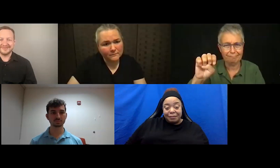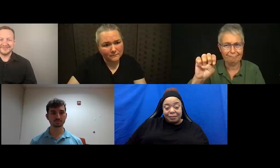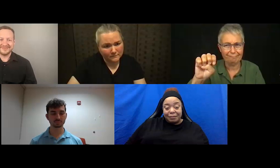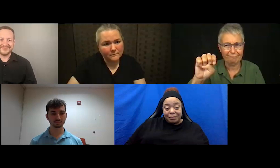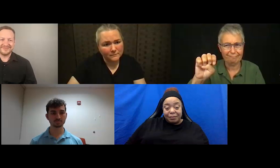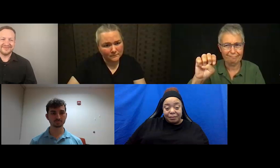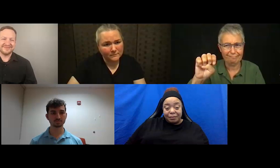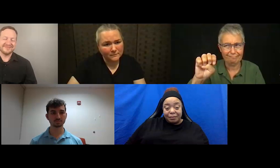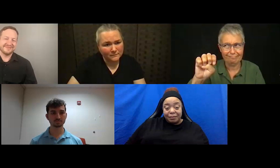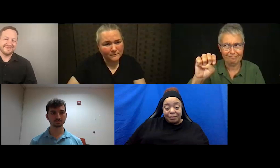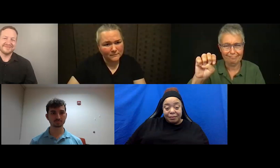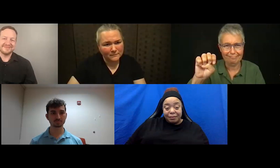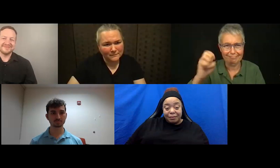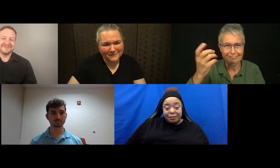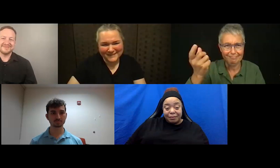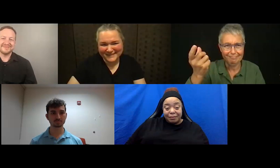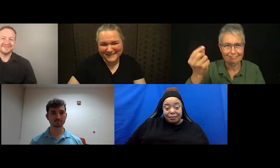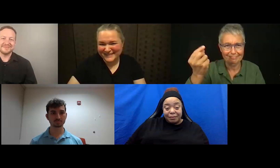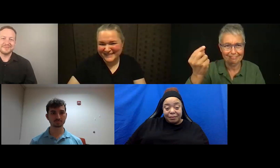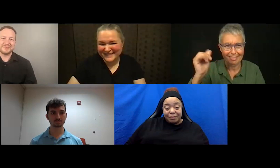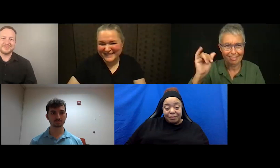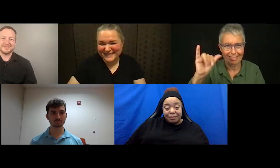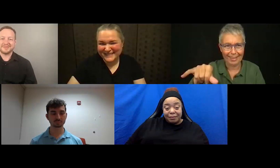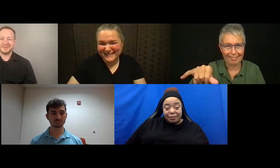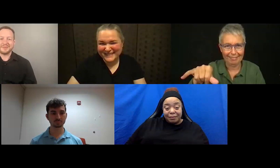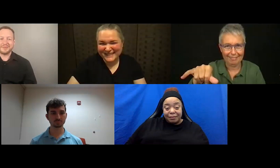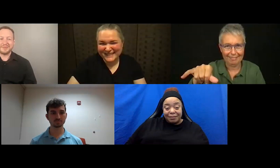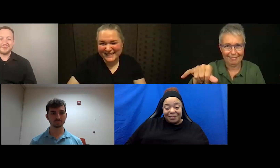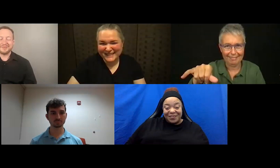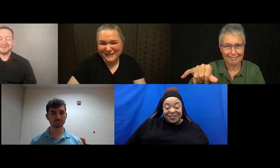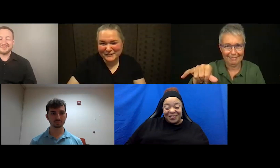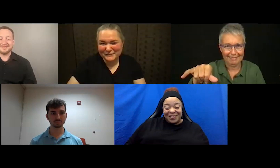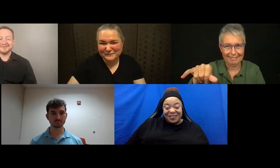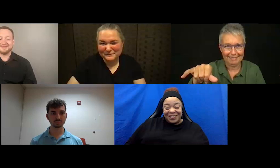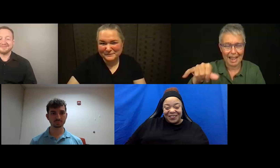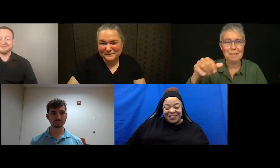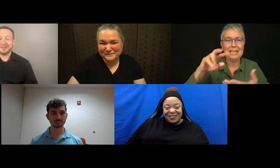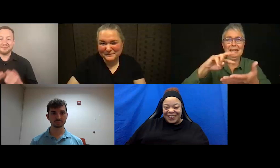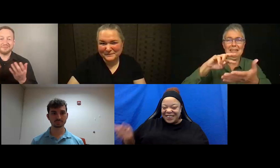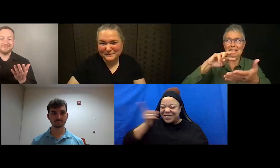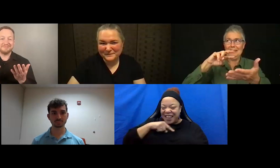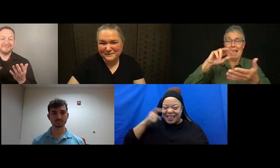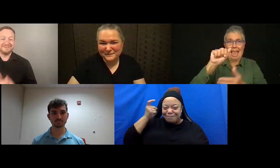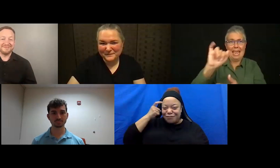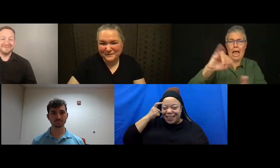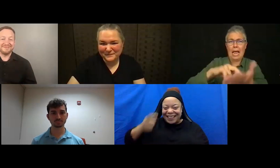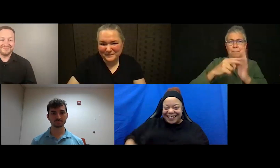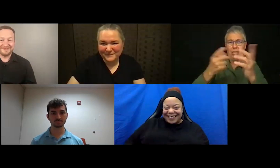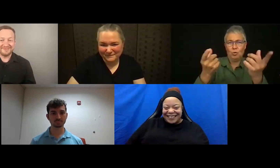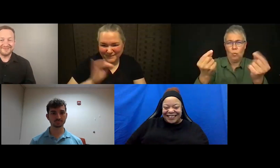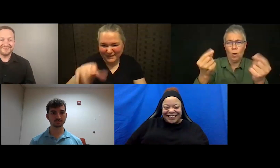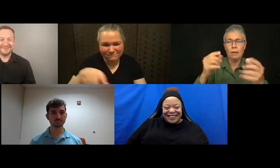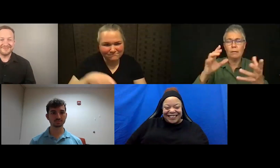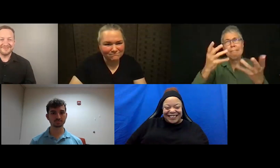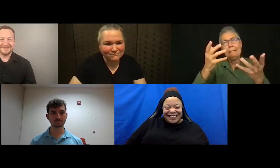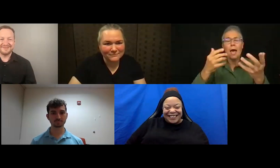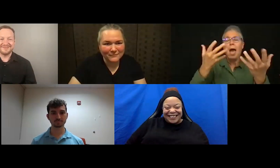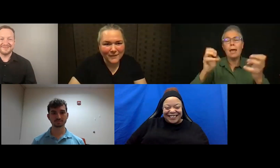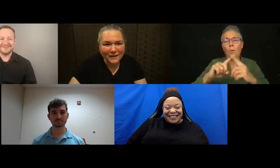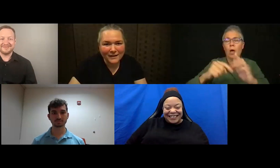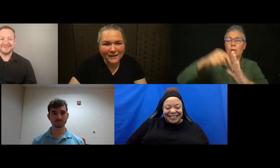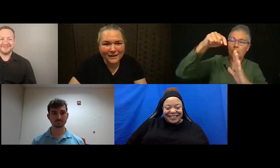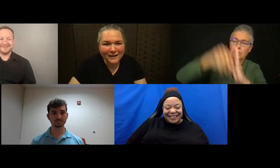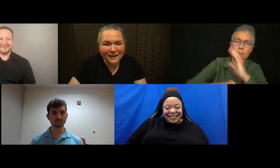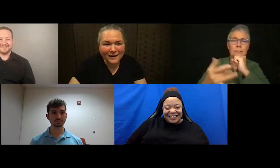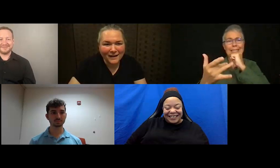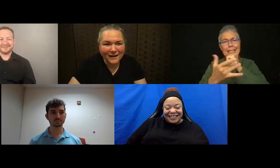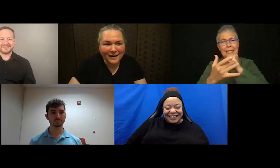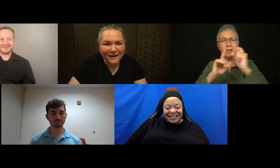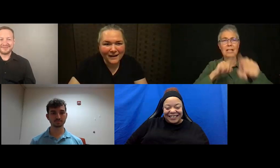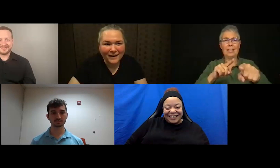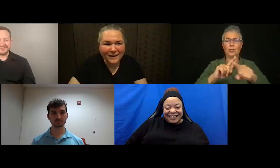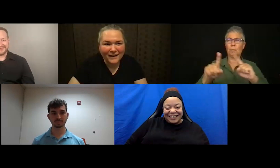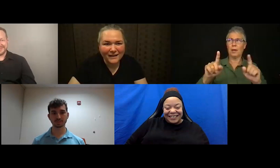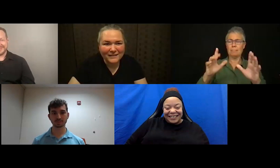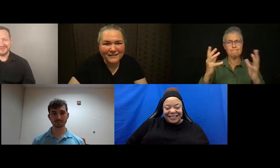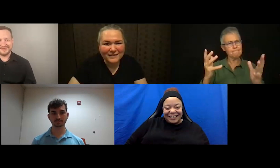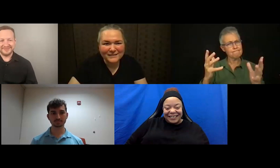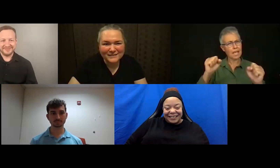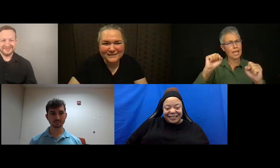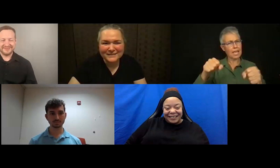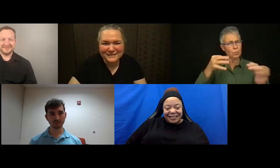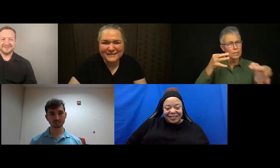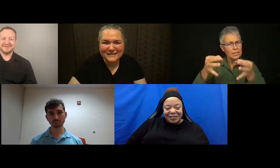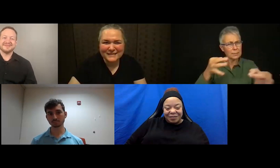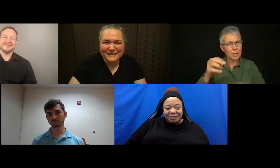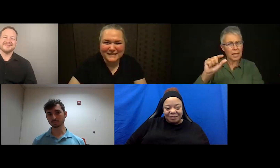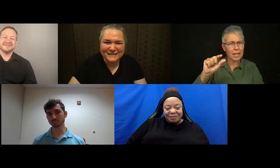AI. What is THAT? I know we don't want to go deep into the technological answer but